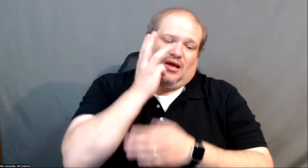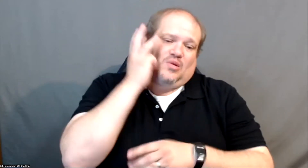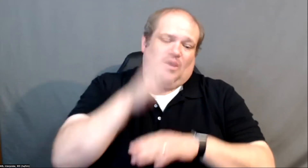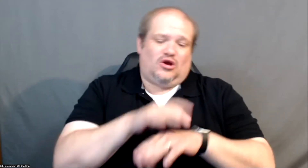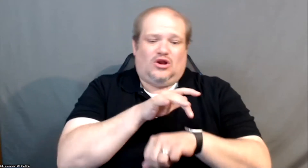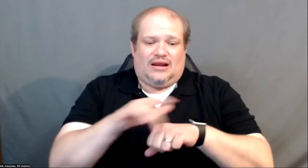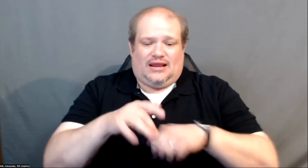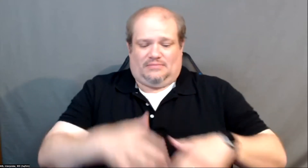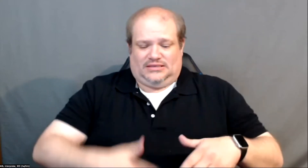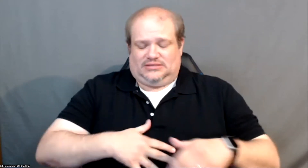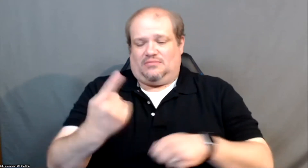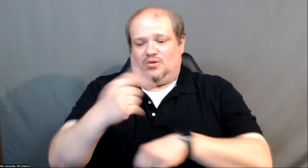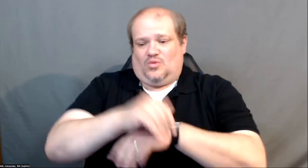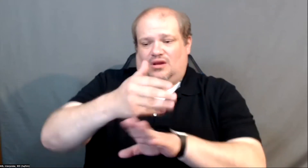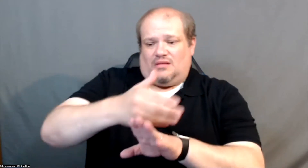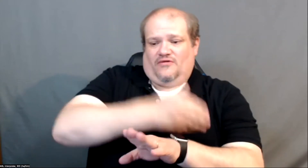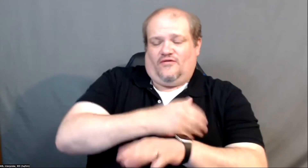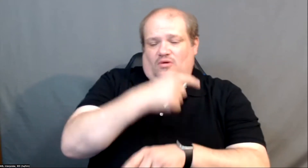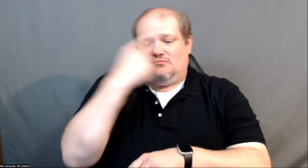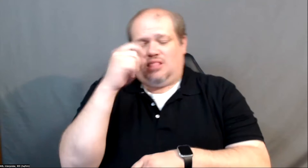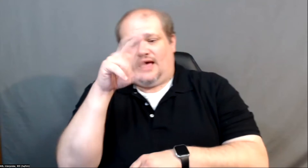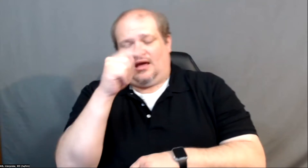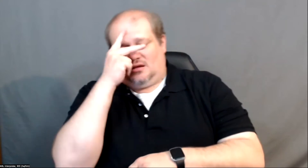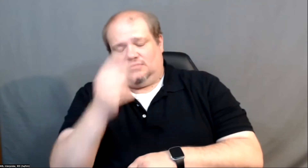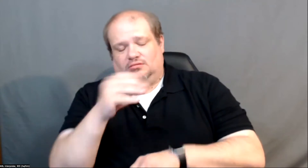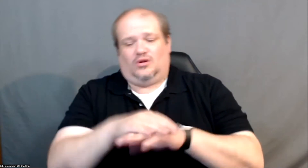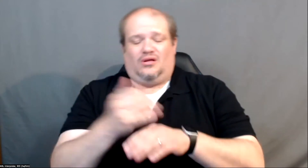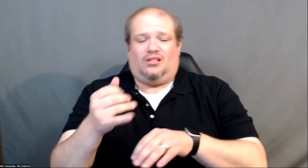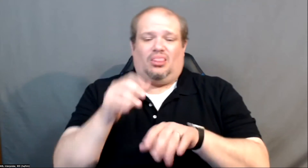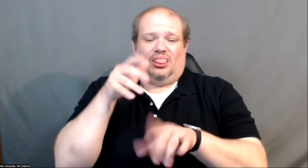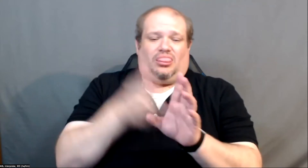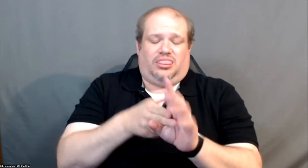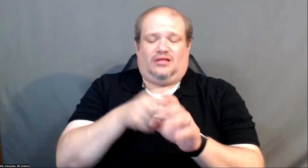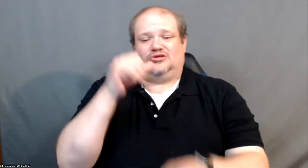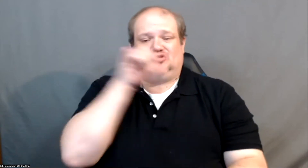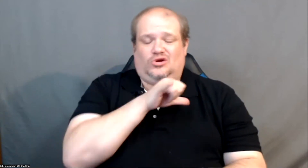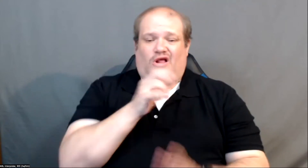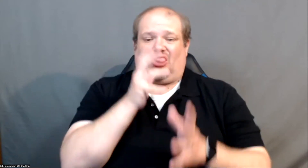the night before // blacked out // got on the plane drunk // threw up in my half-sleep // wiped